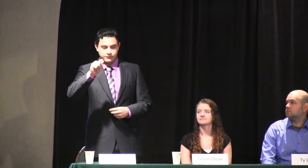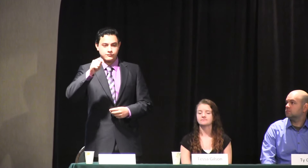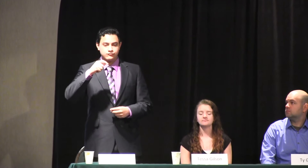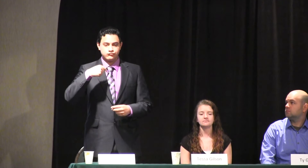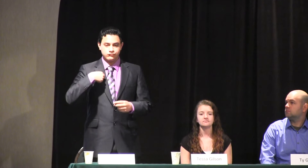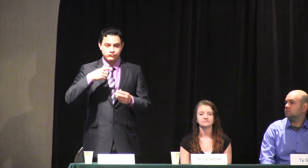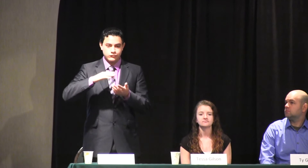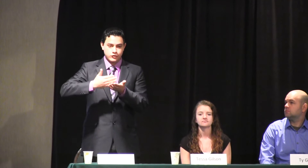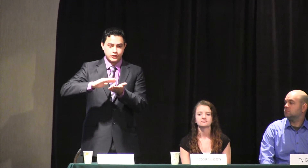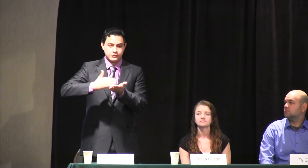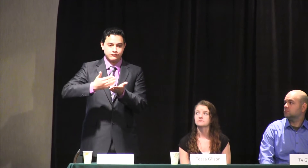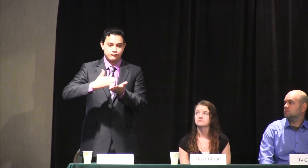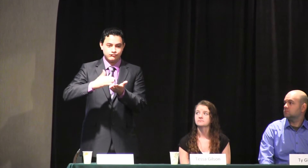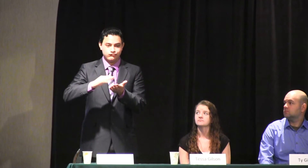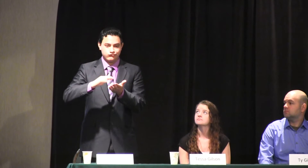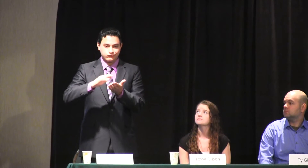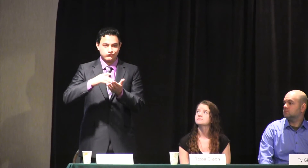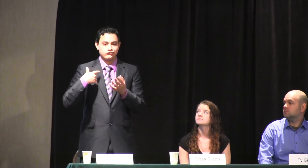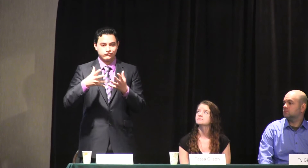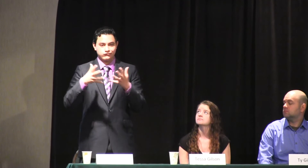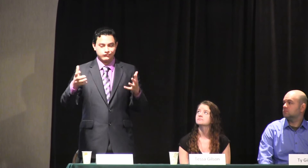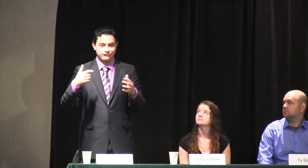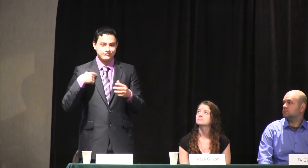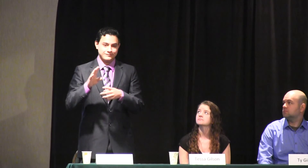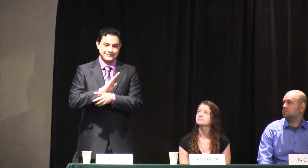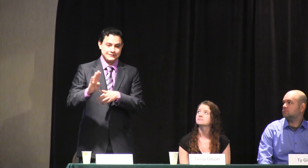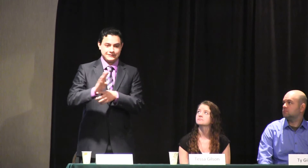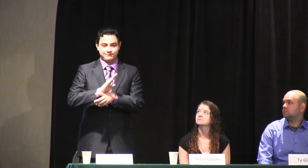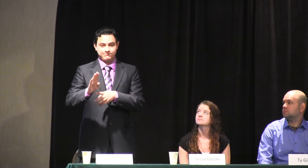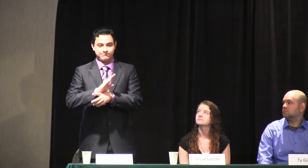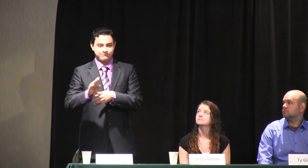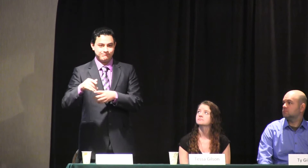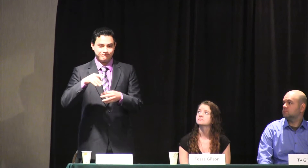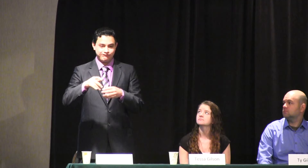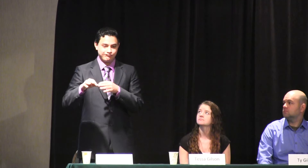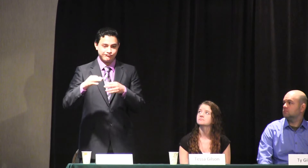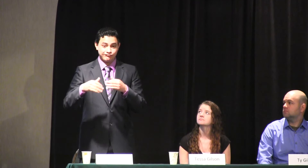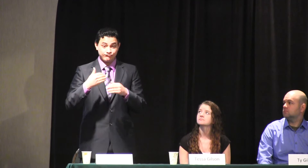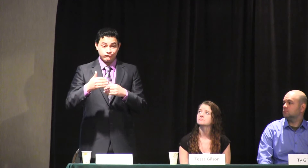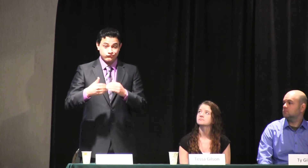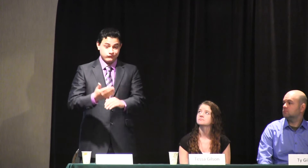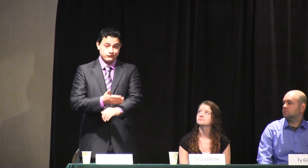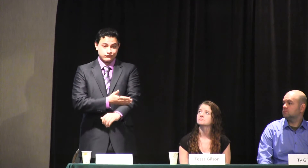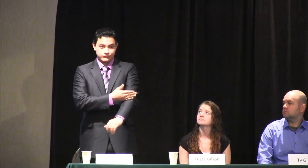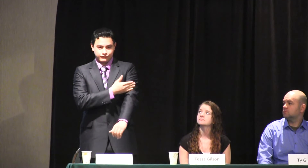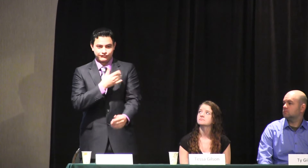And I'm working there as a cook. And so we get incredibly busy there,